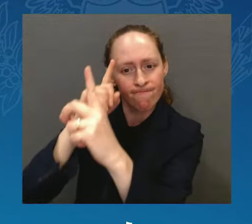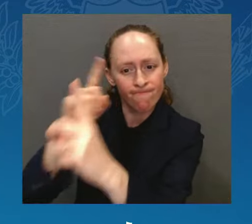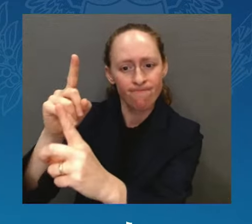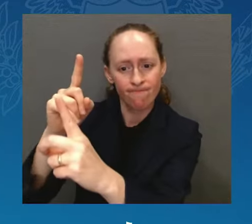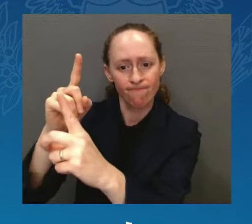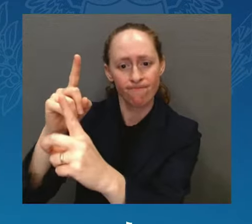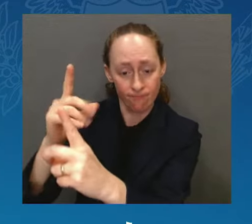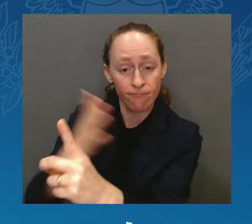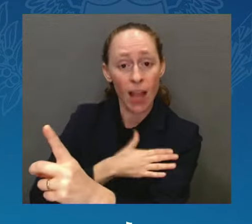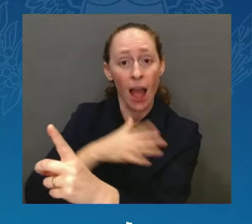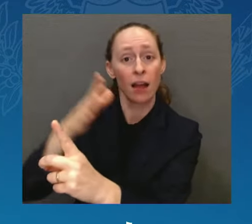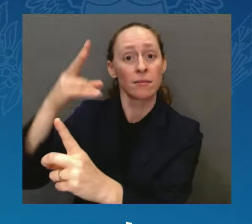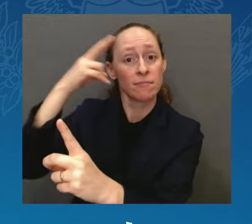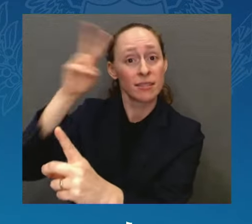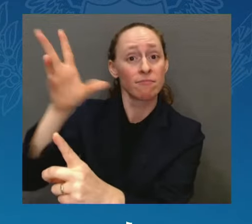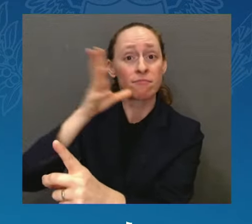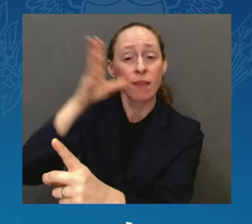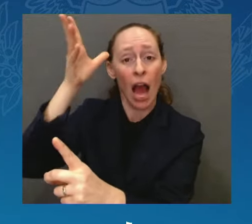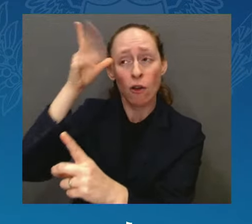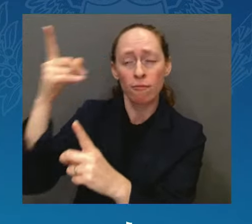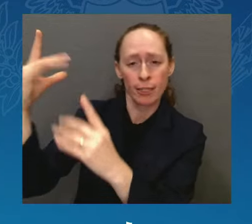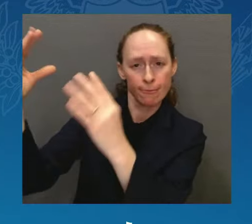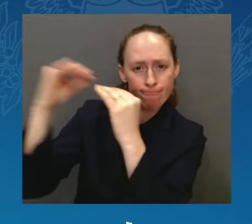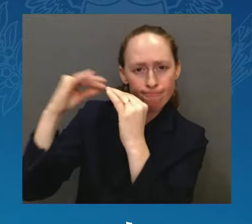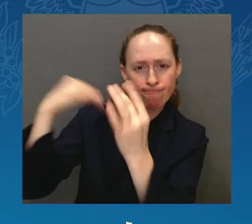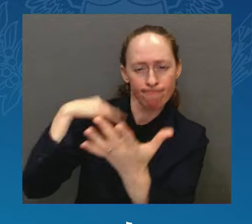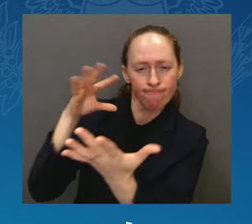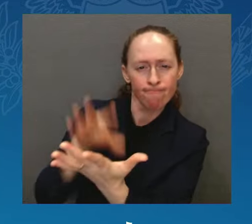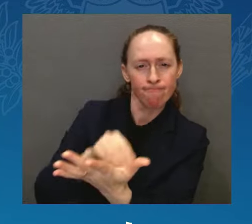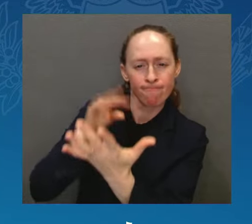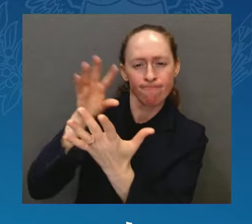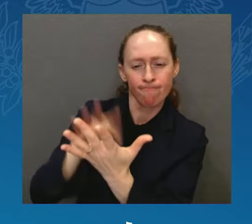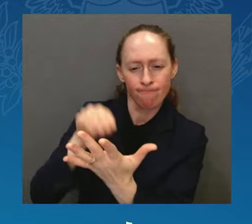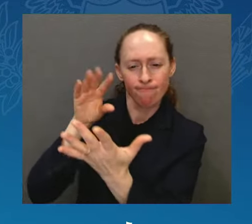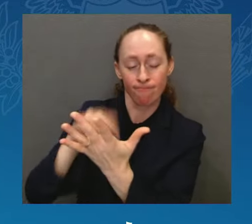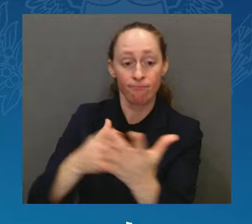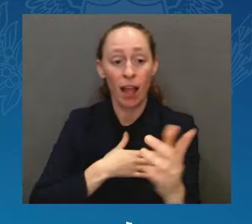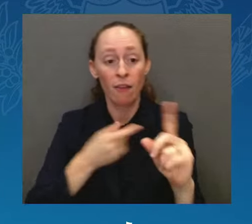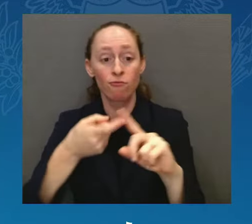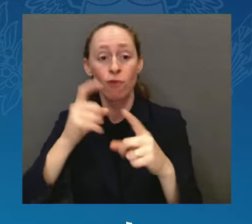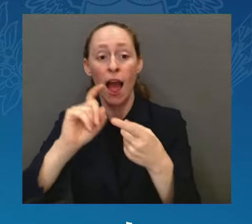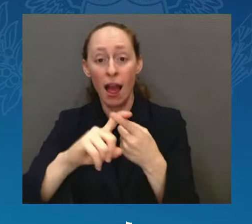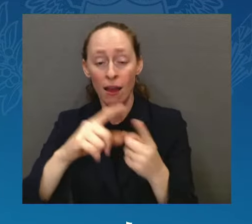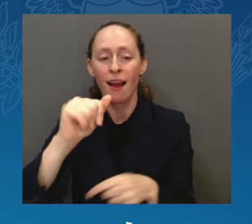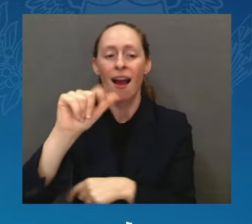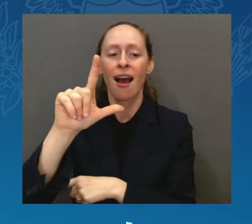something that growing up I would often hear my friend Alejandro's Salvadorian Mom talk to her about.